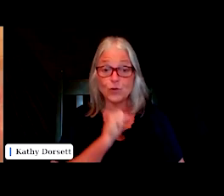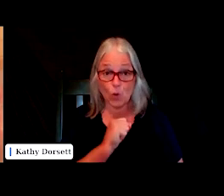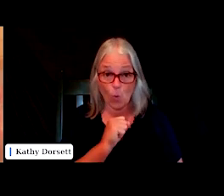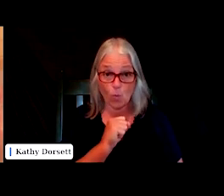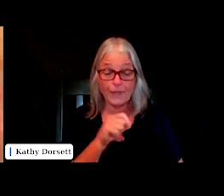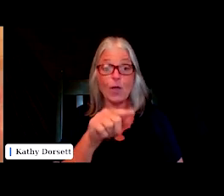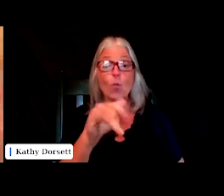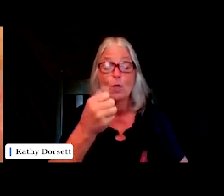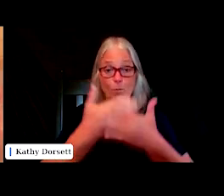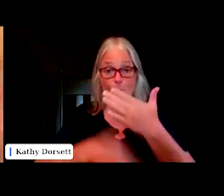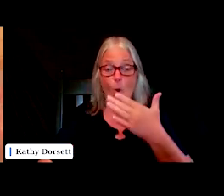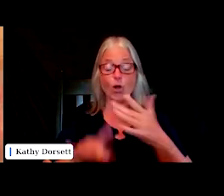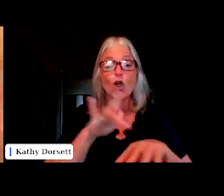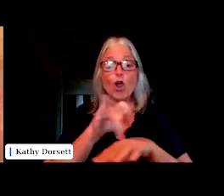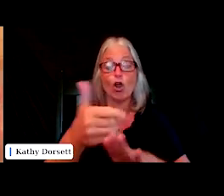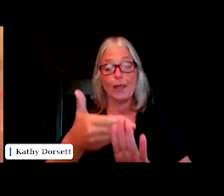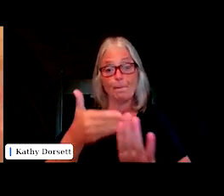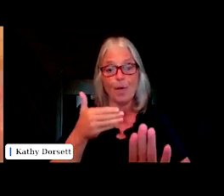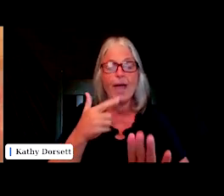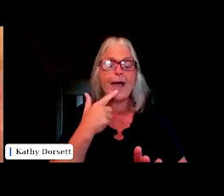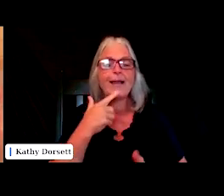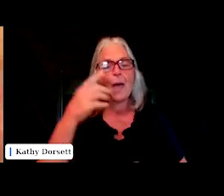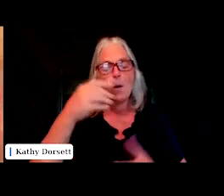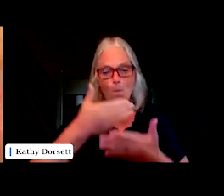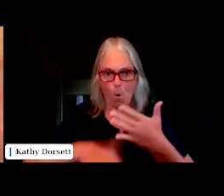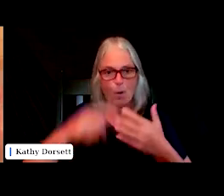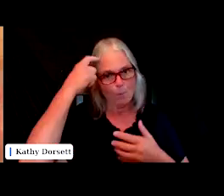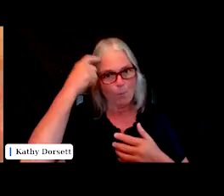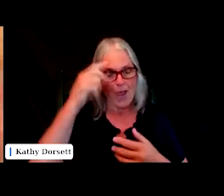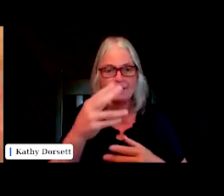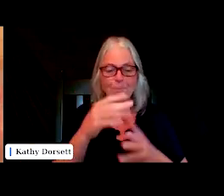He was born prematurely and had a grade, 4 brain hemorrhage at birth, and subsequent to that.